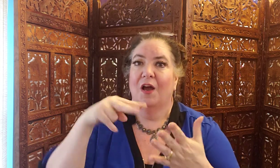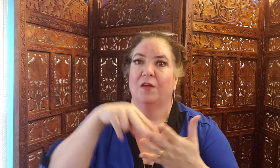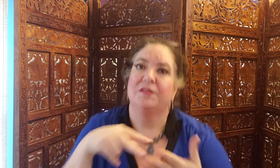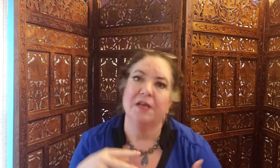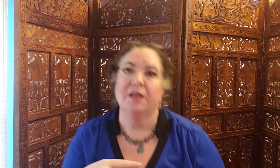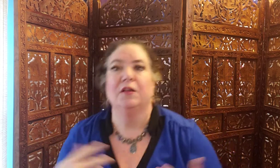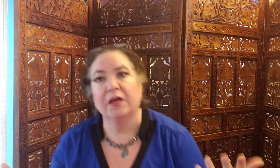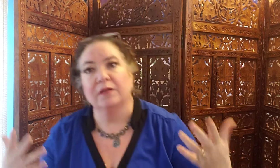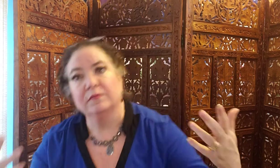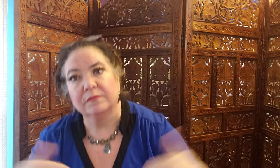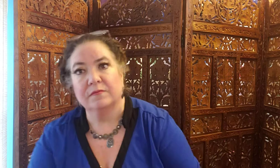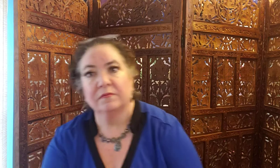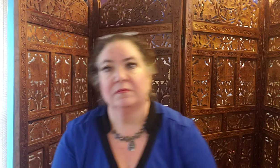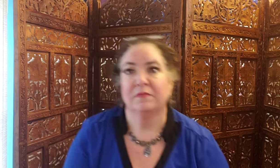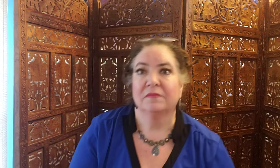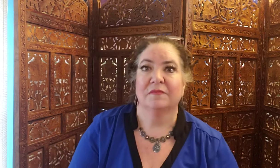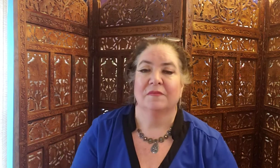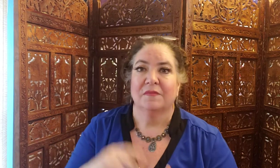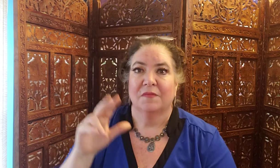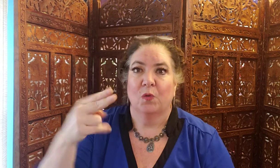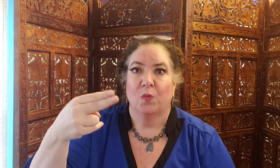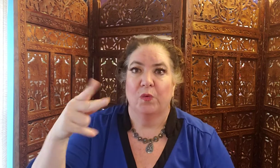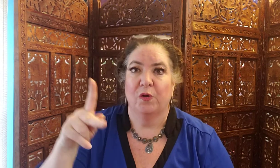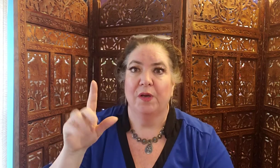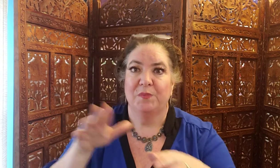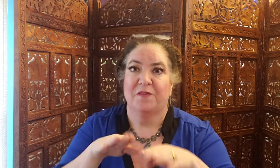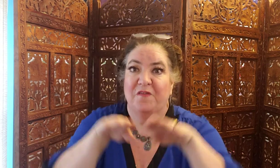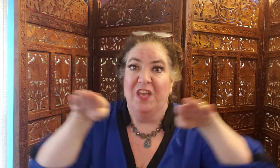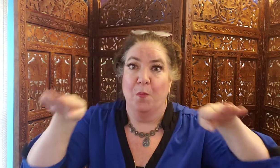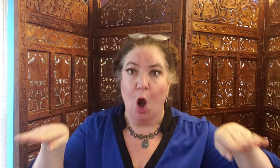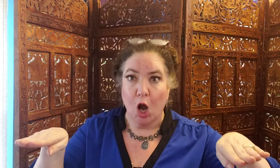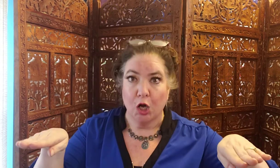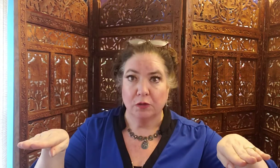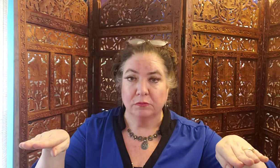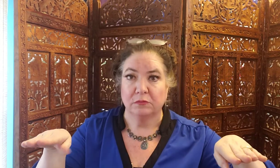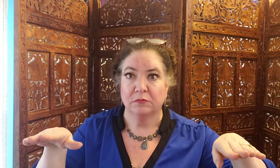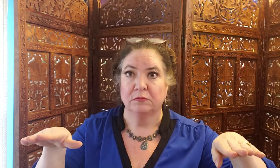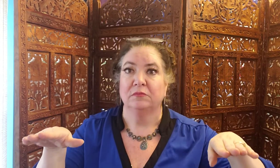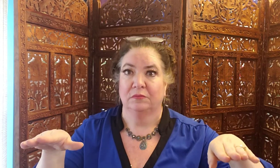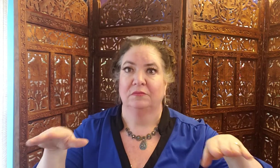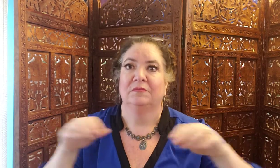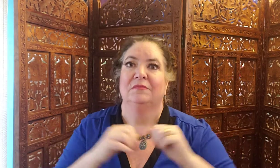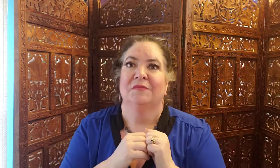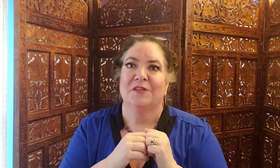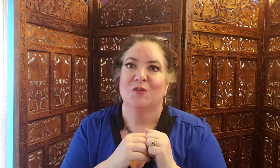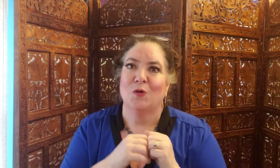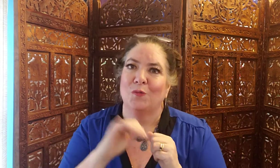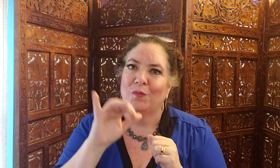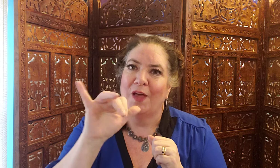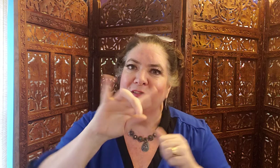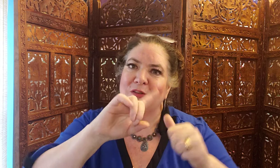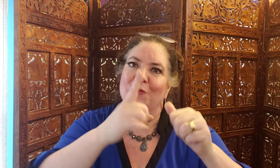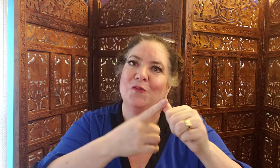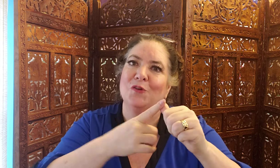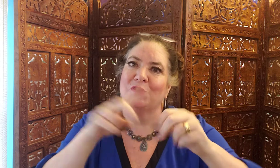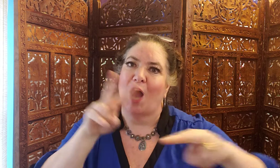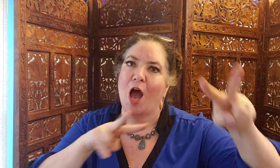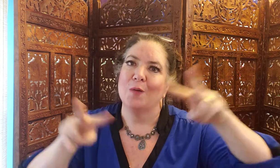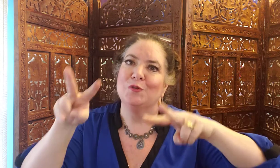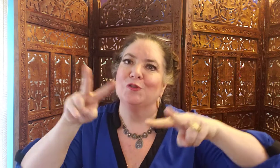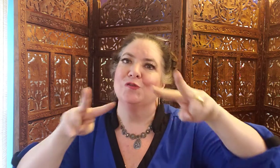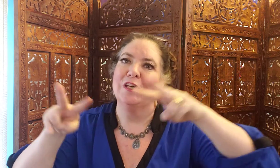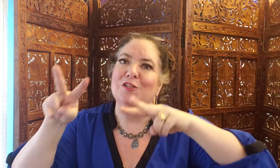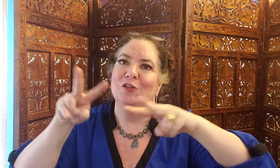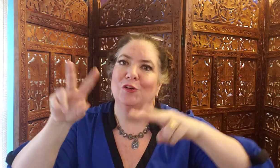are they standing like me low in their hips, feet apart? So that's the first observational